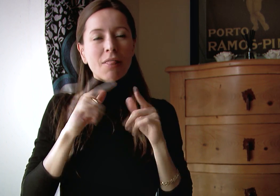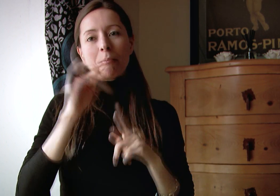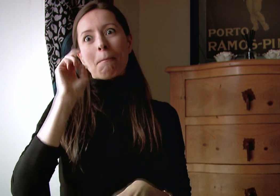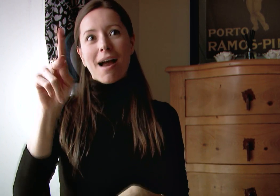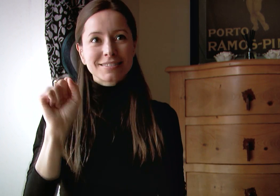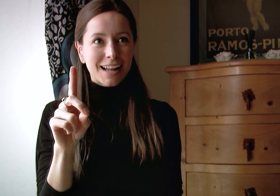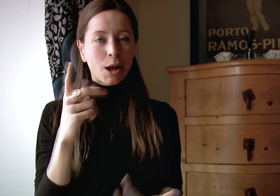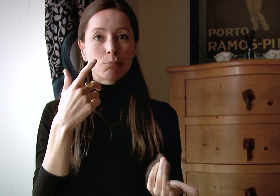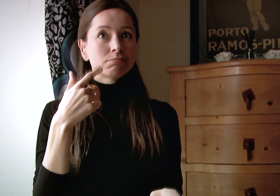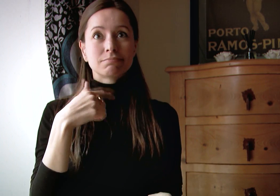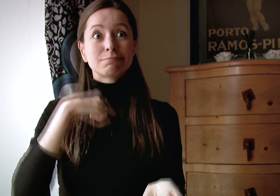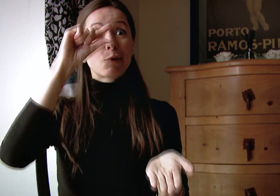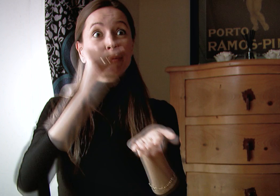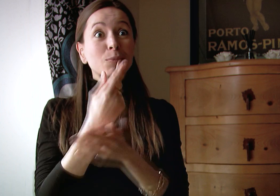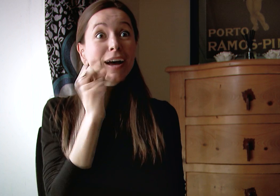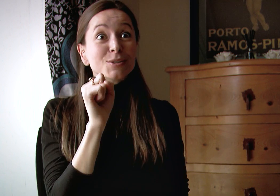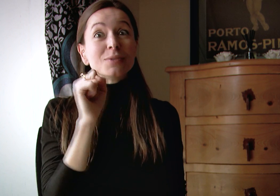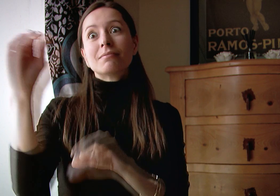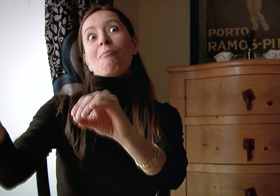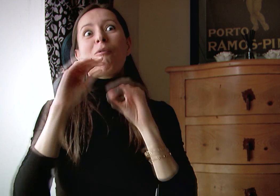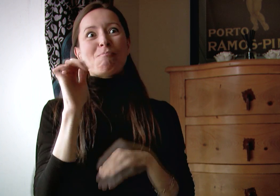before returning to San Diego. After graduating from high school, I moved back to Los Angeles.